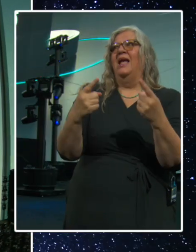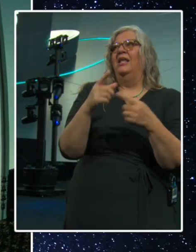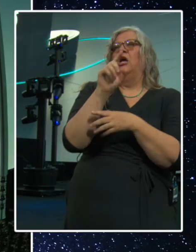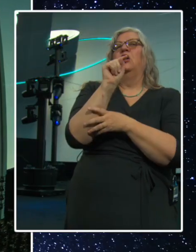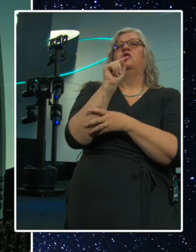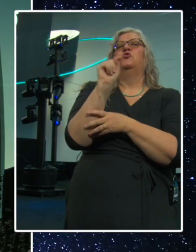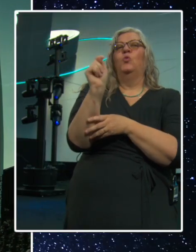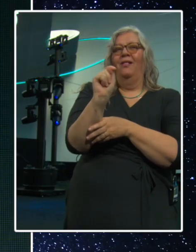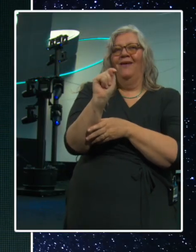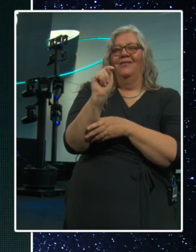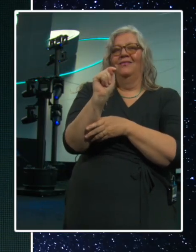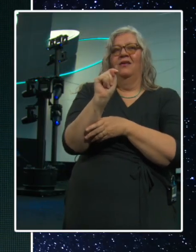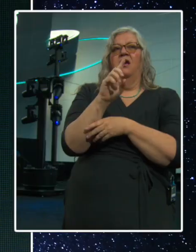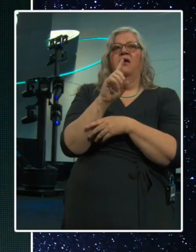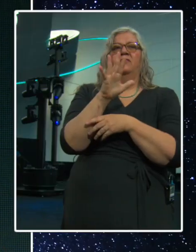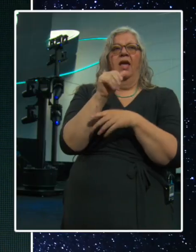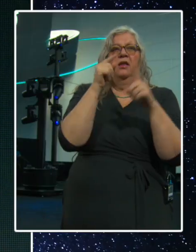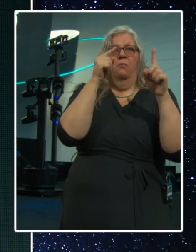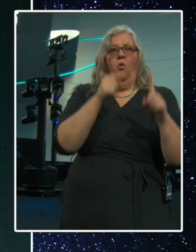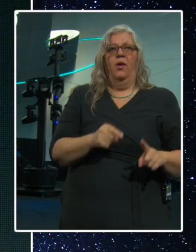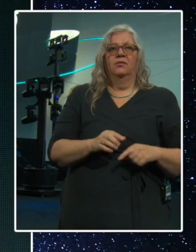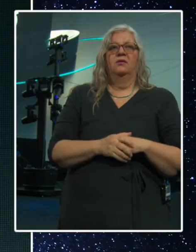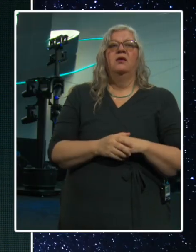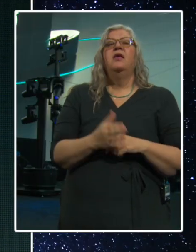They understand the language of enterprise IT.